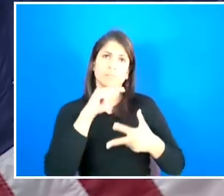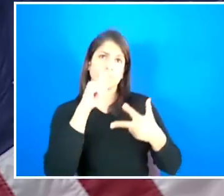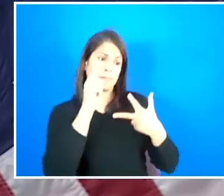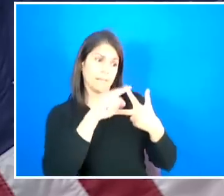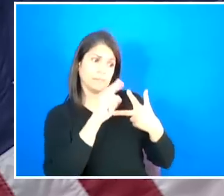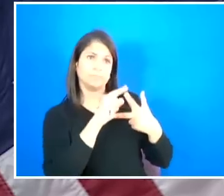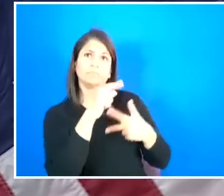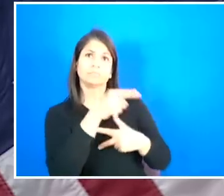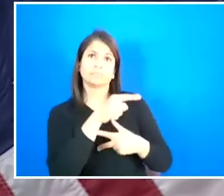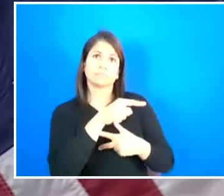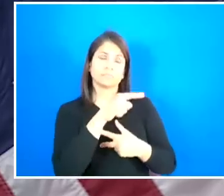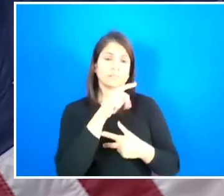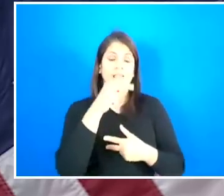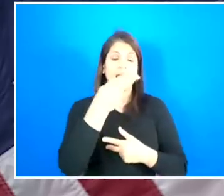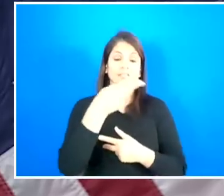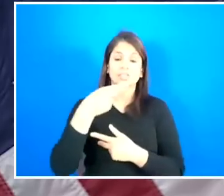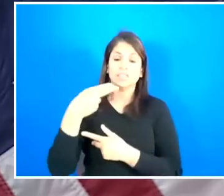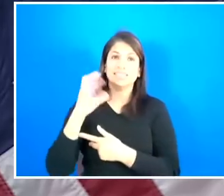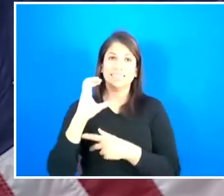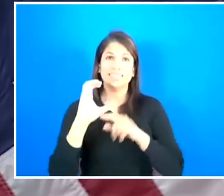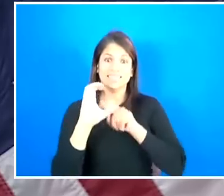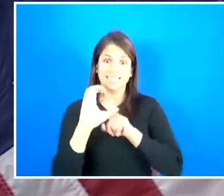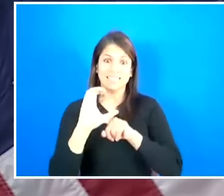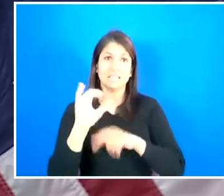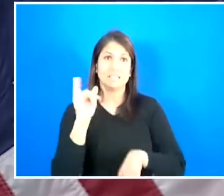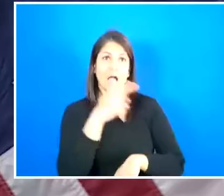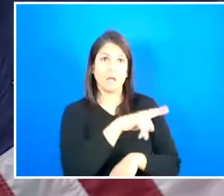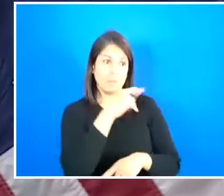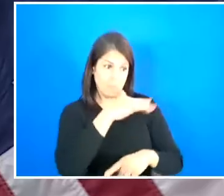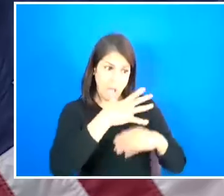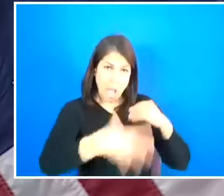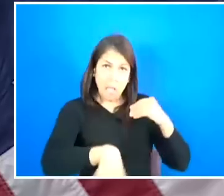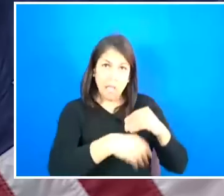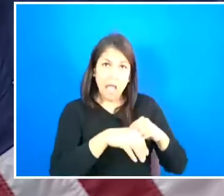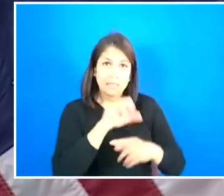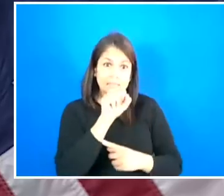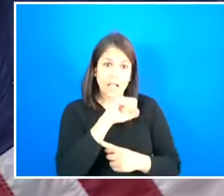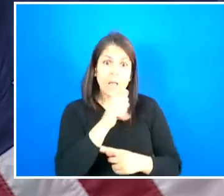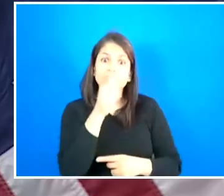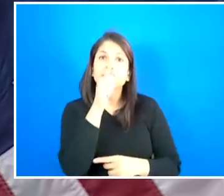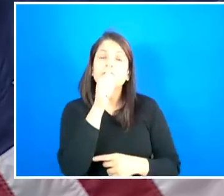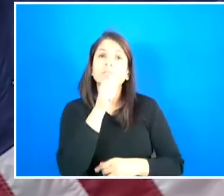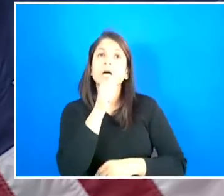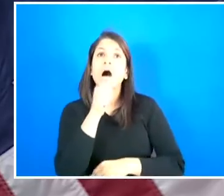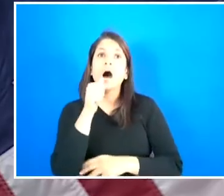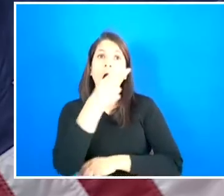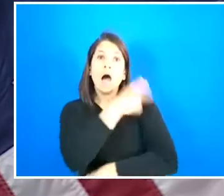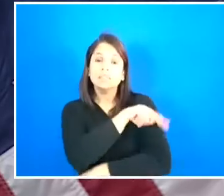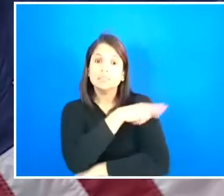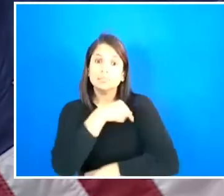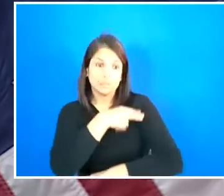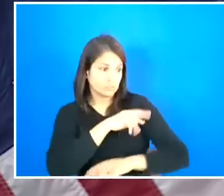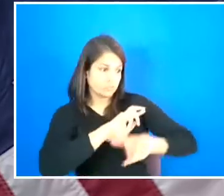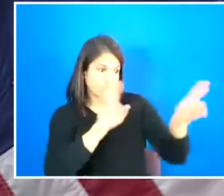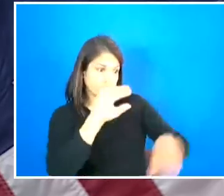DO SO ORHA VEOU Y NOTTR I EDAT ALL AND I HAVE ANOTHER QUESTION ABOUT THE FERRY. THE PAPER REPORTED THAT NYC'S FERRY WILL